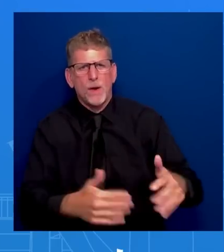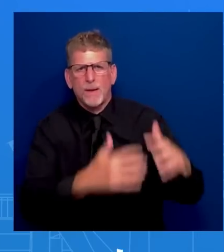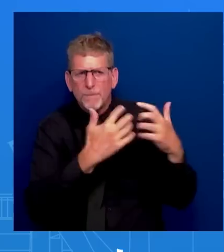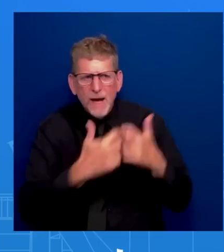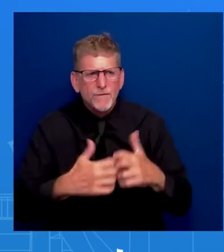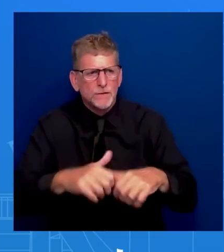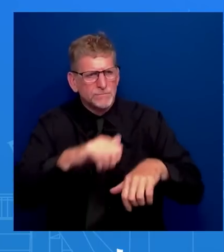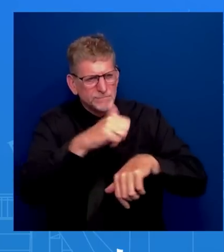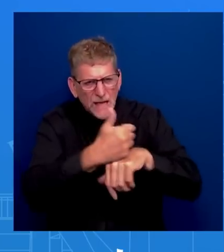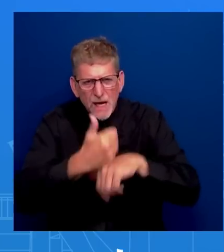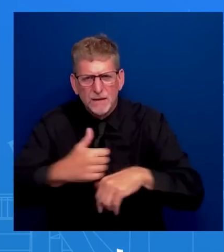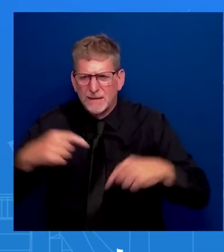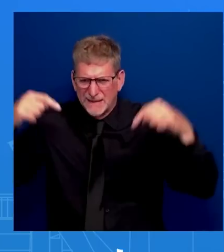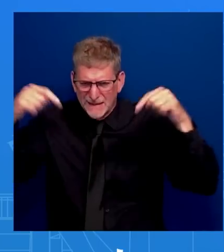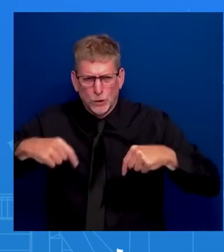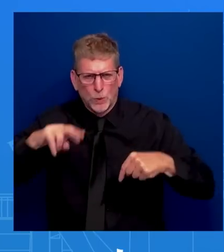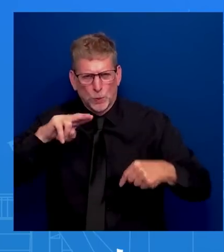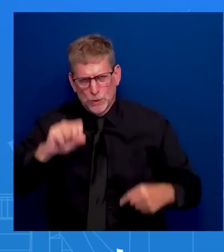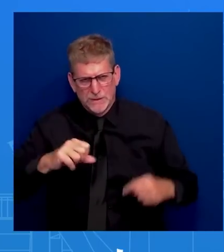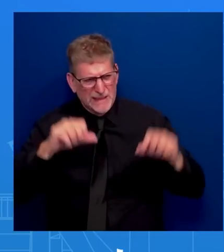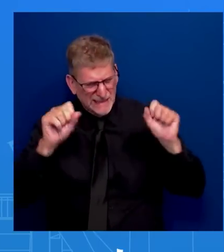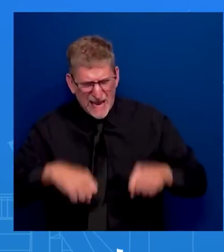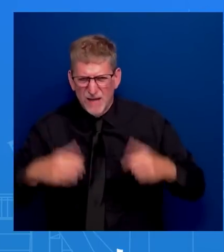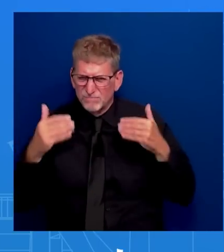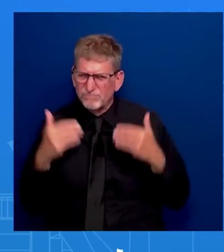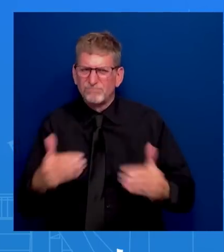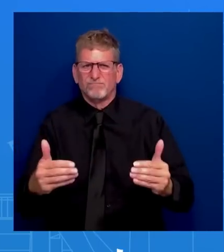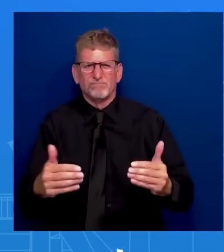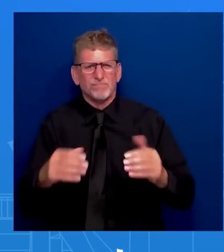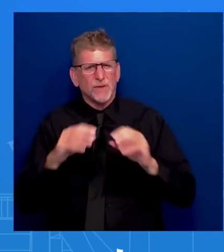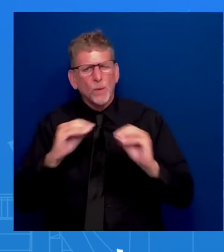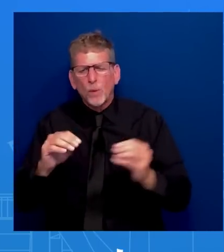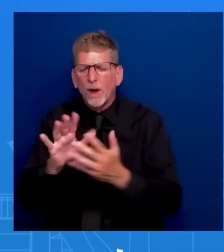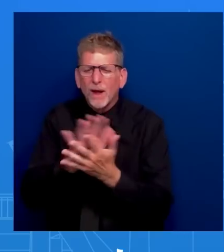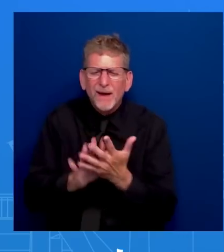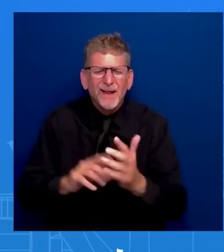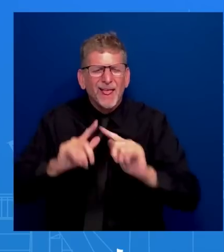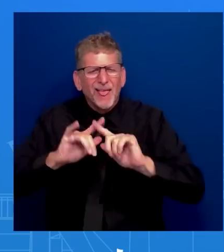we were able to make sure that we were doing the work that our country needed to do